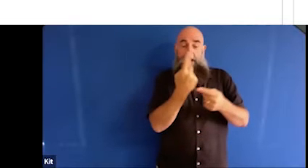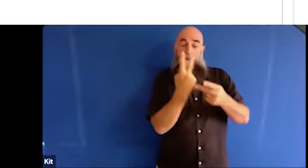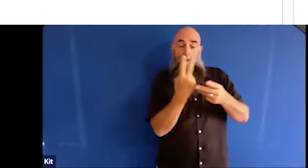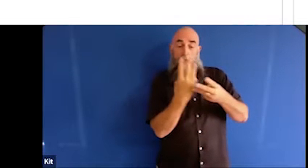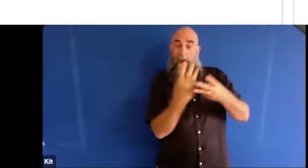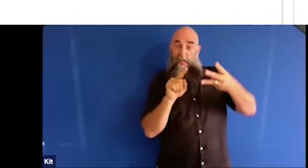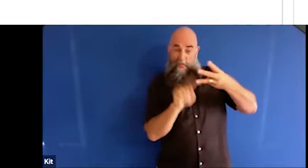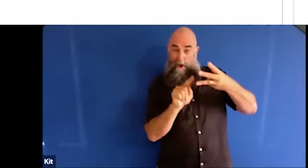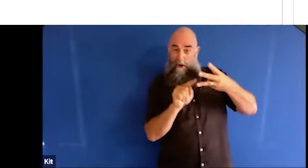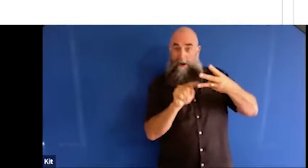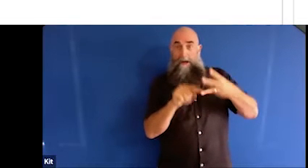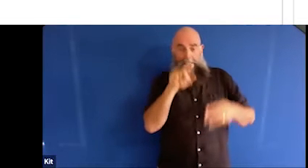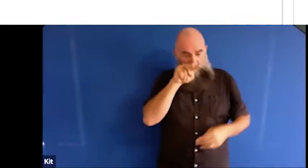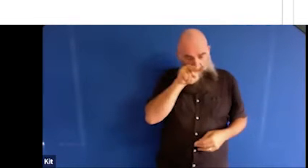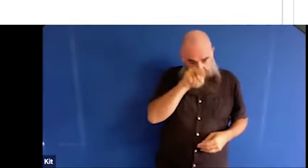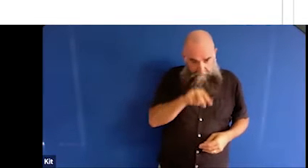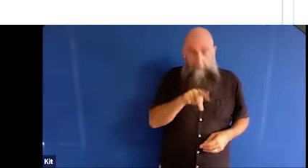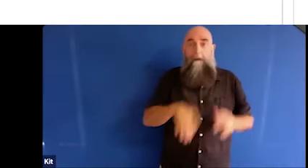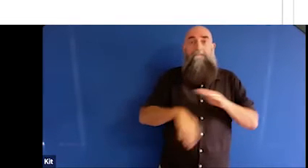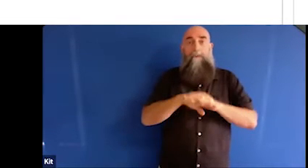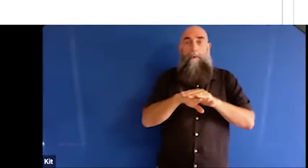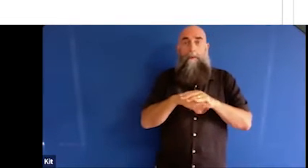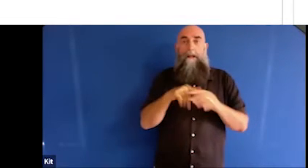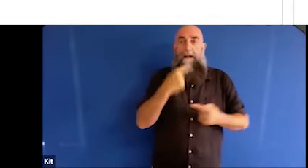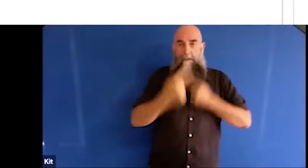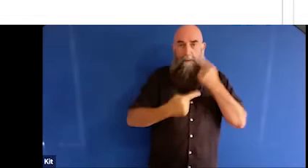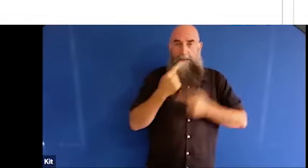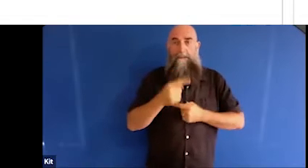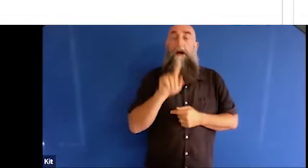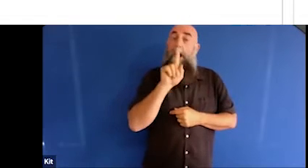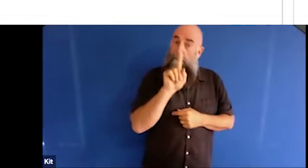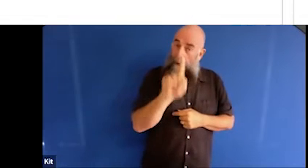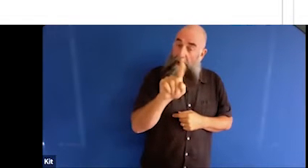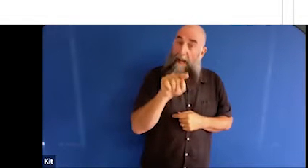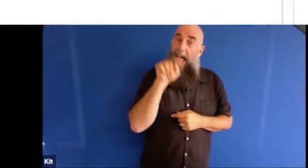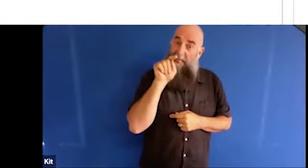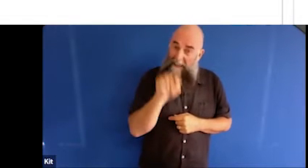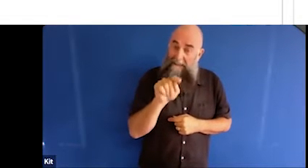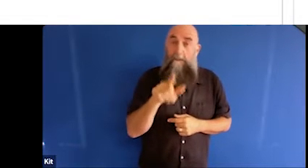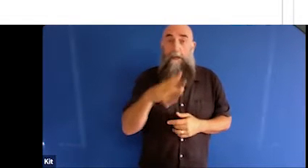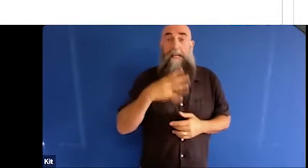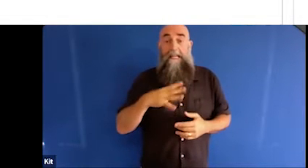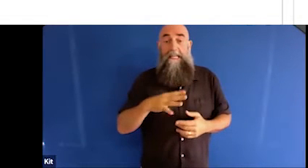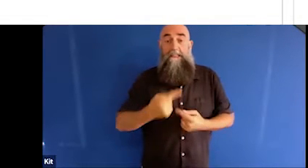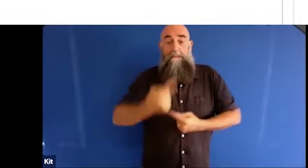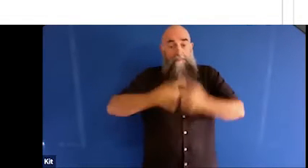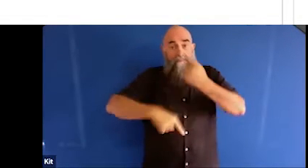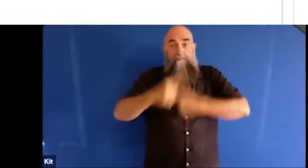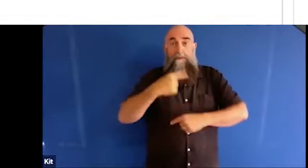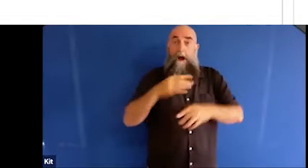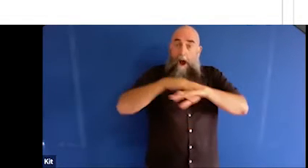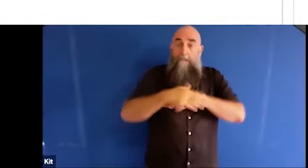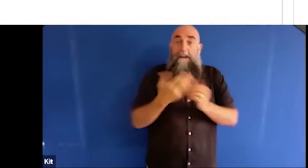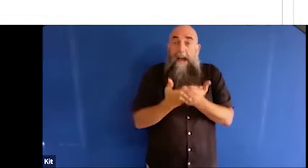third criterion is there. But stressing tells how your project meets the outcome above,